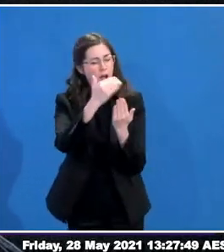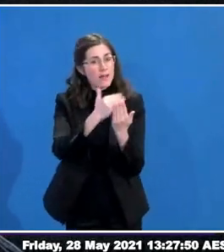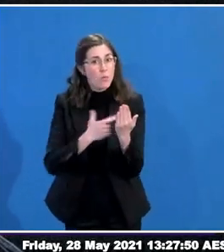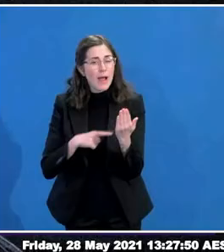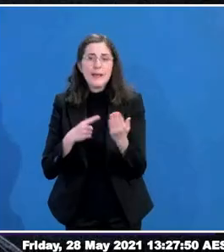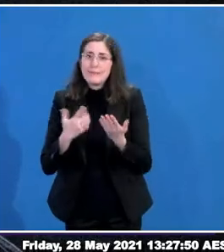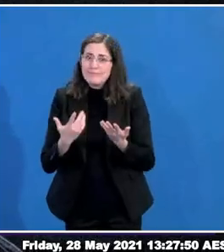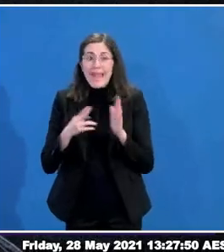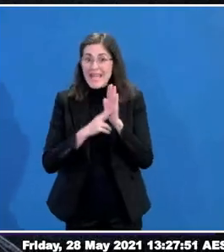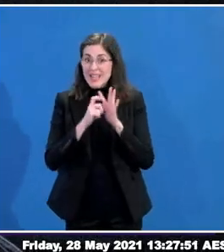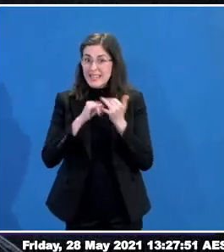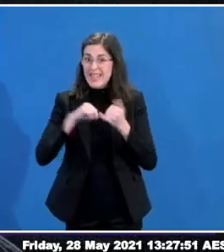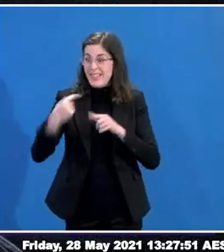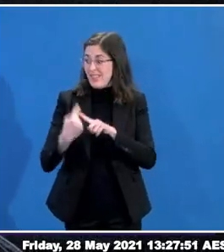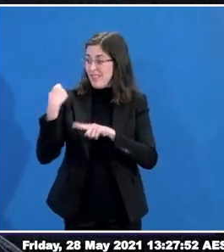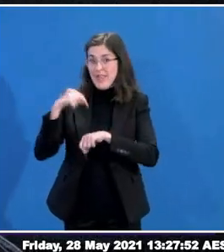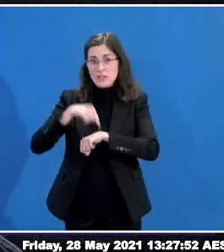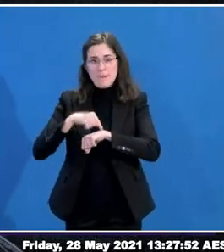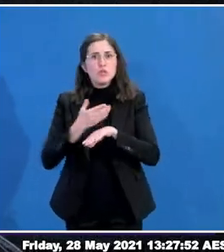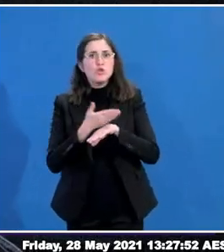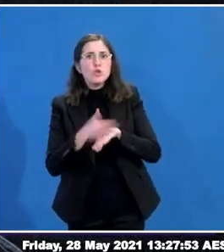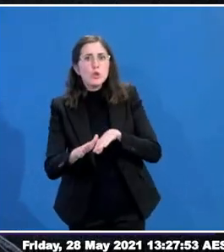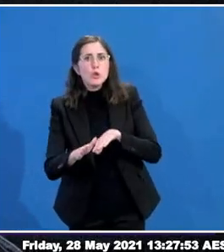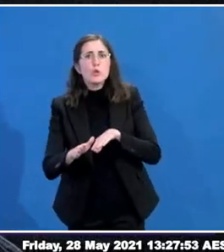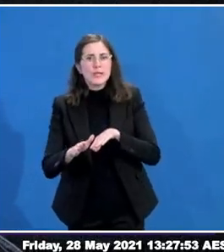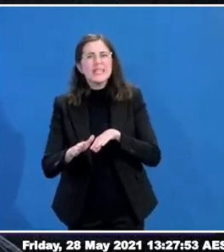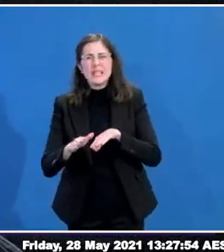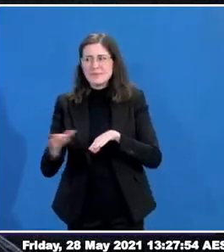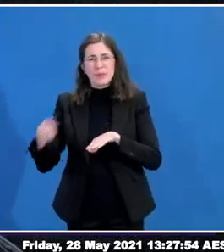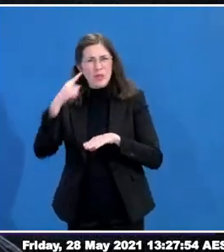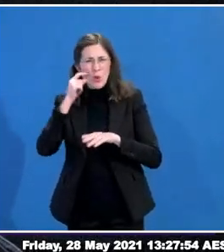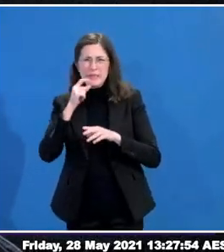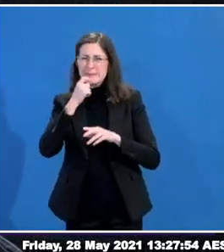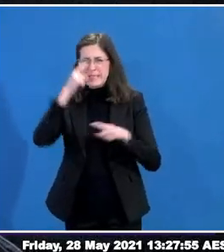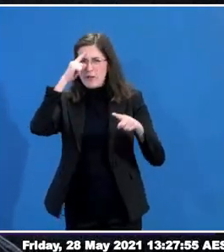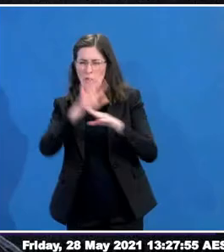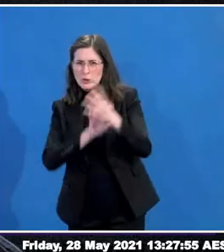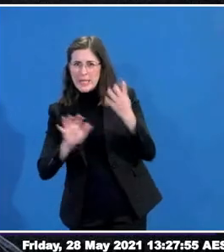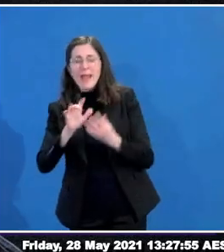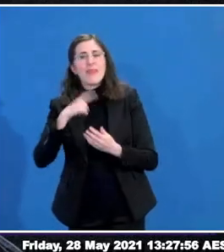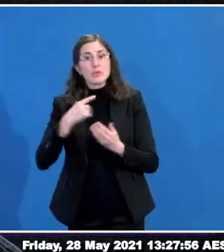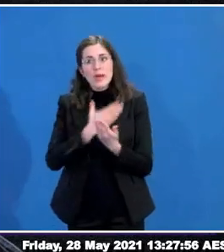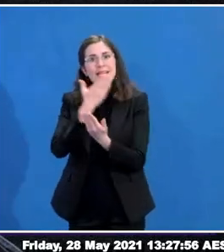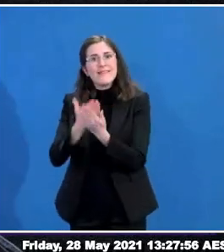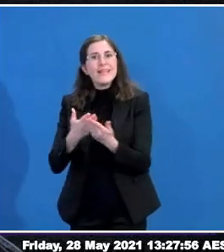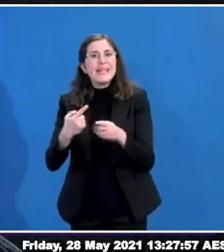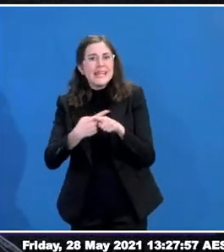NDIS, so providing some practical, plain English guidance for participants and providers was really important to us then.